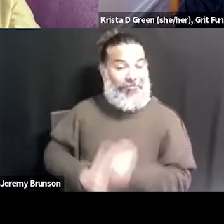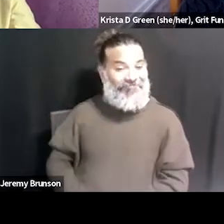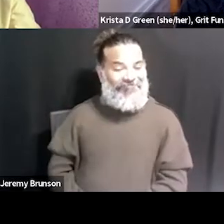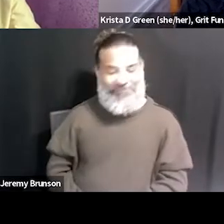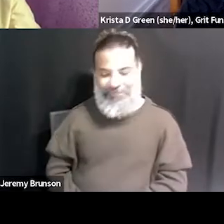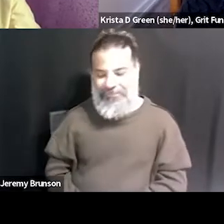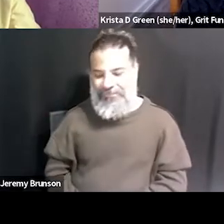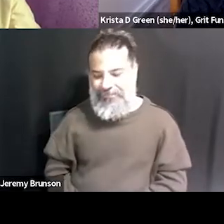Okay.